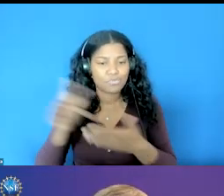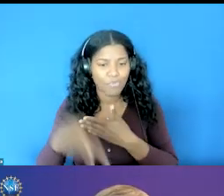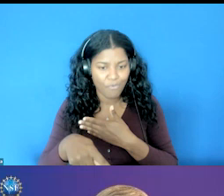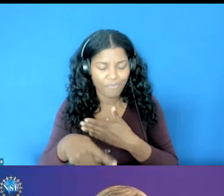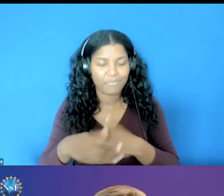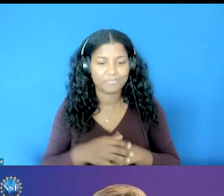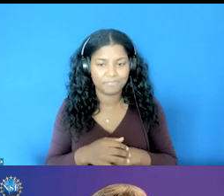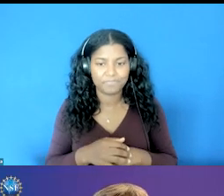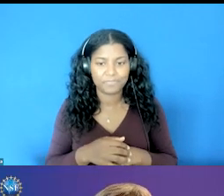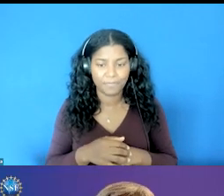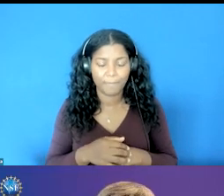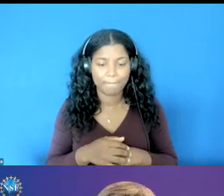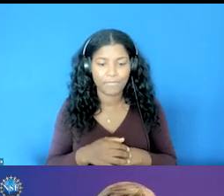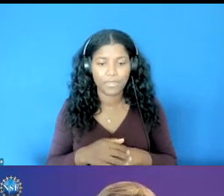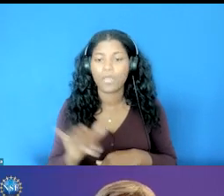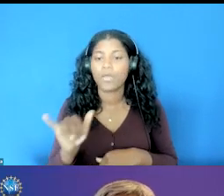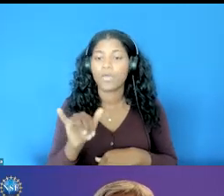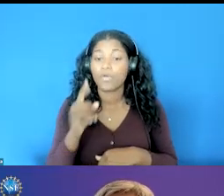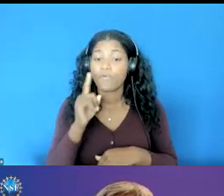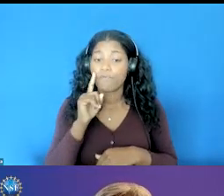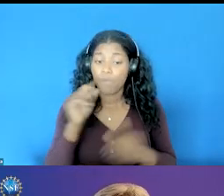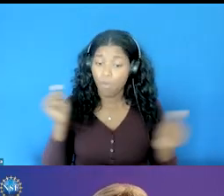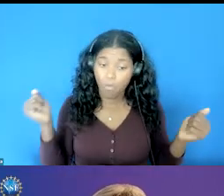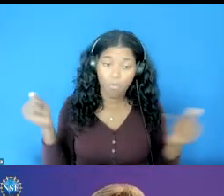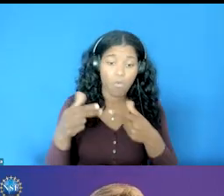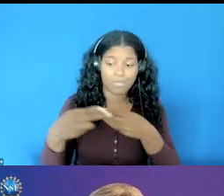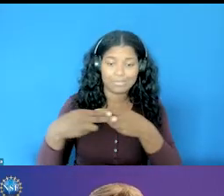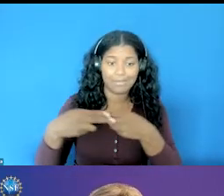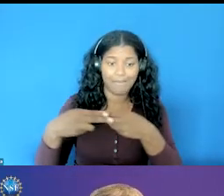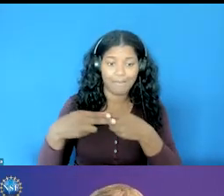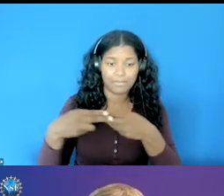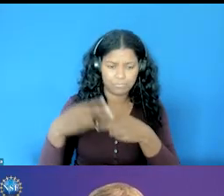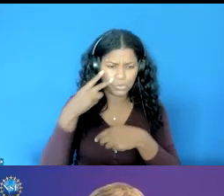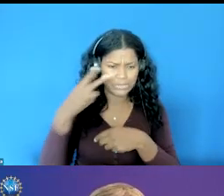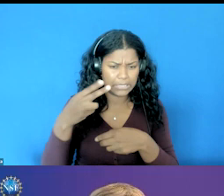I should note that on all these slides the acronyms are linked to the program pages.